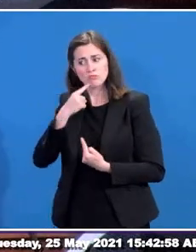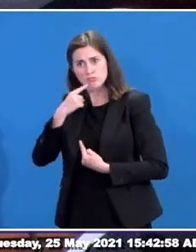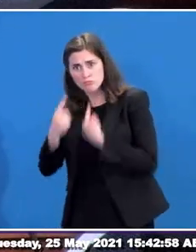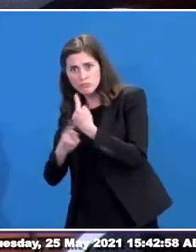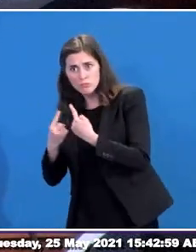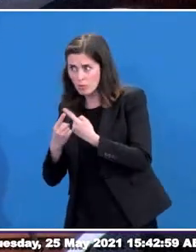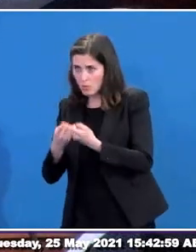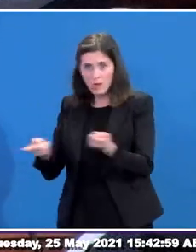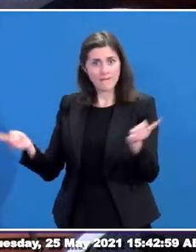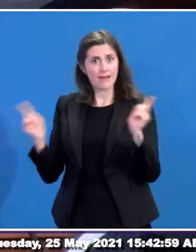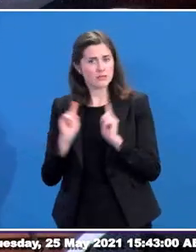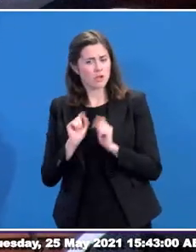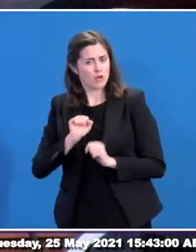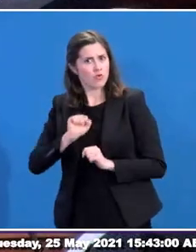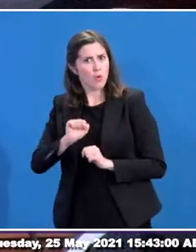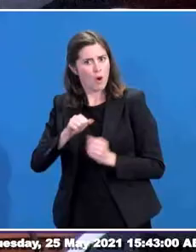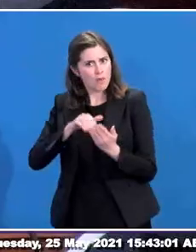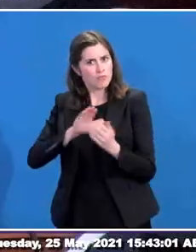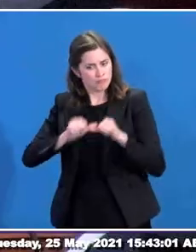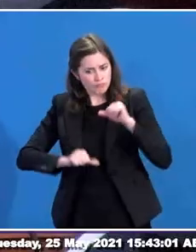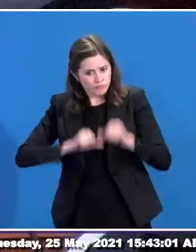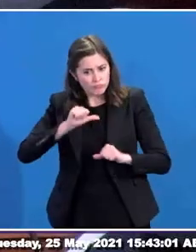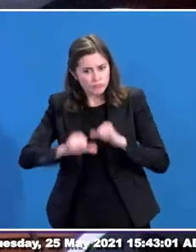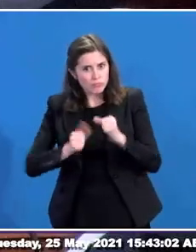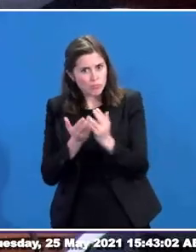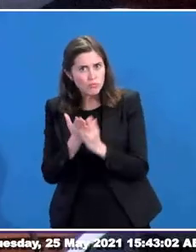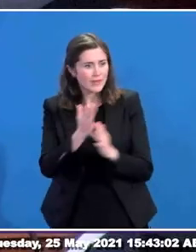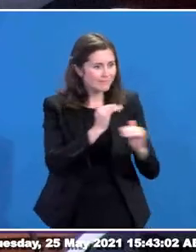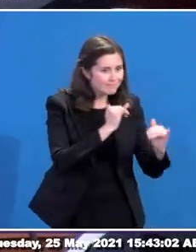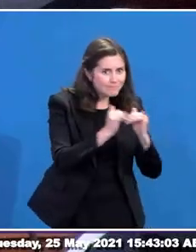that you took in each of these investigations was one that you sought